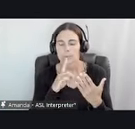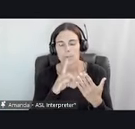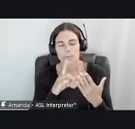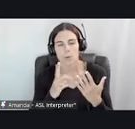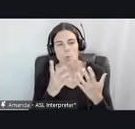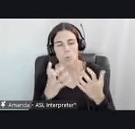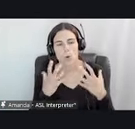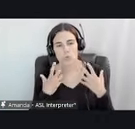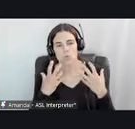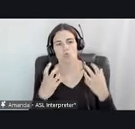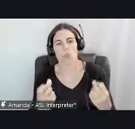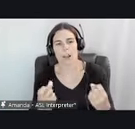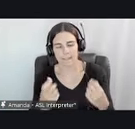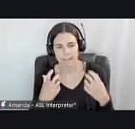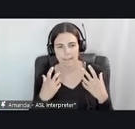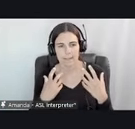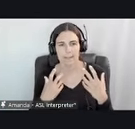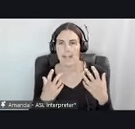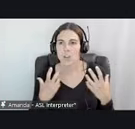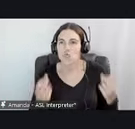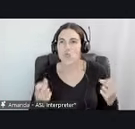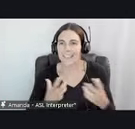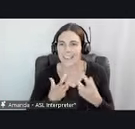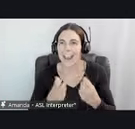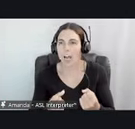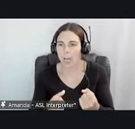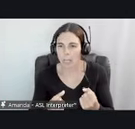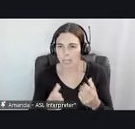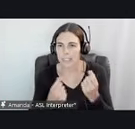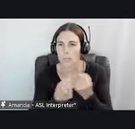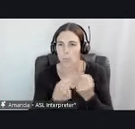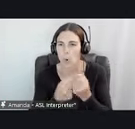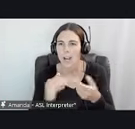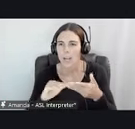improve coordination, and support healthier communities across the state, particularly in